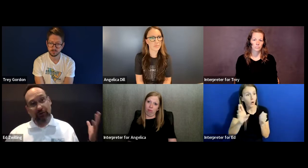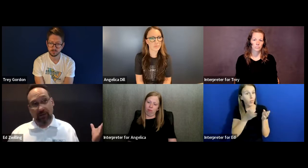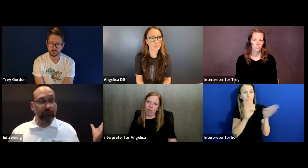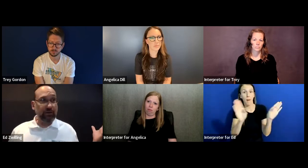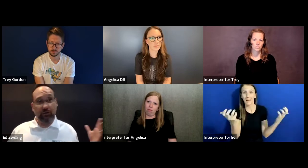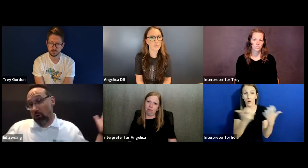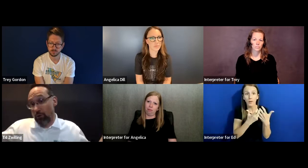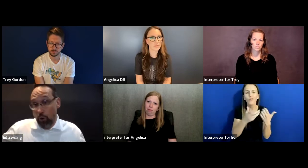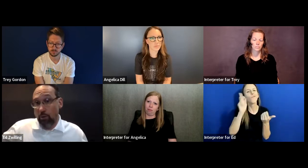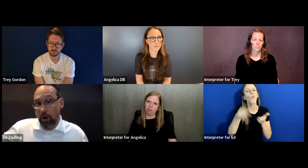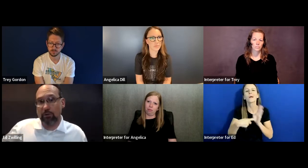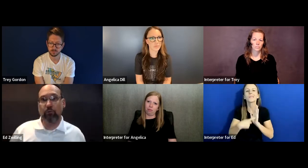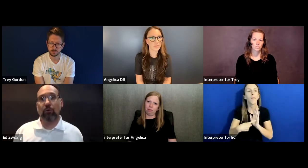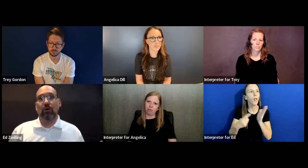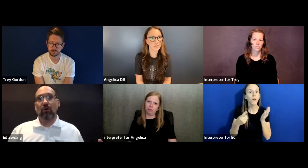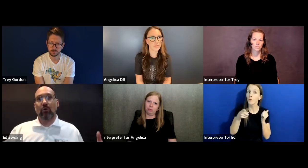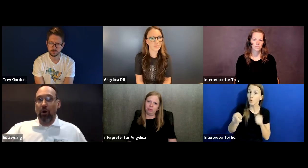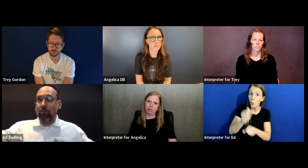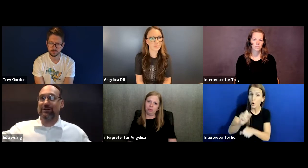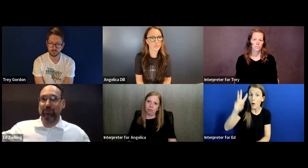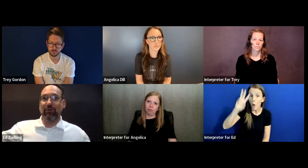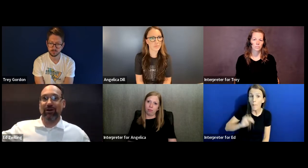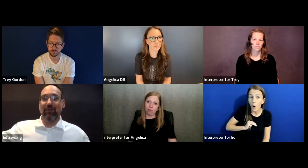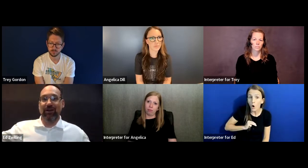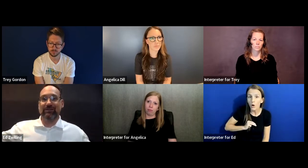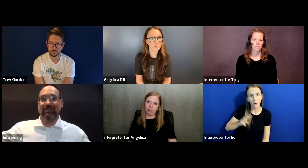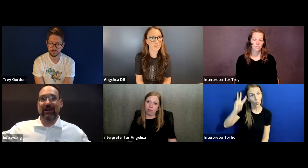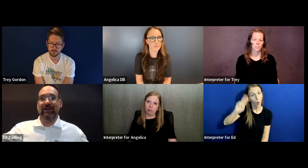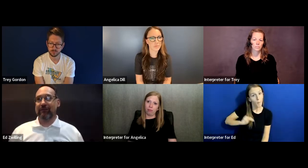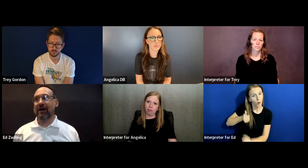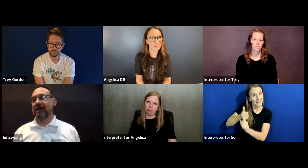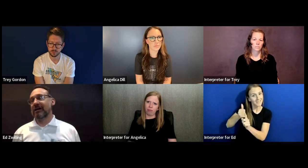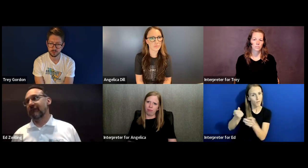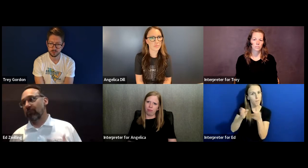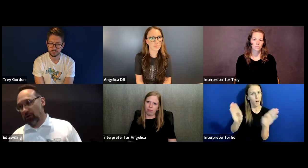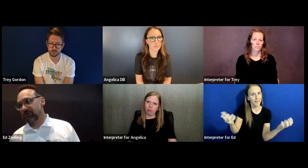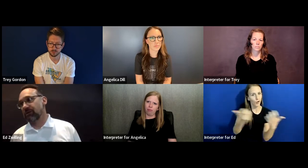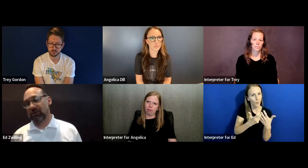example say you work at walmart well walmart's a public accommodation and if if a person a